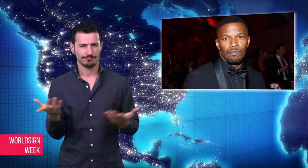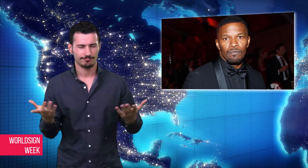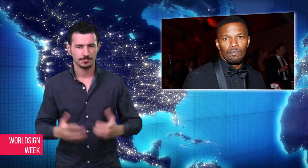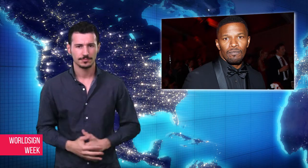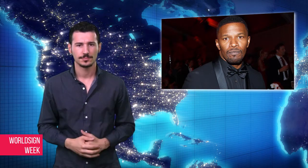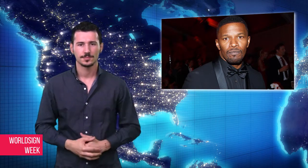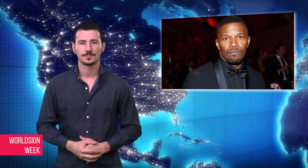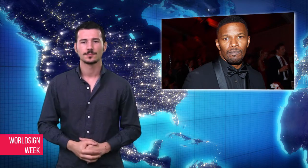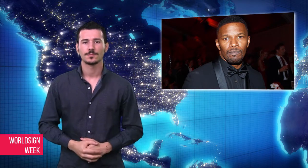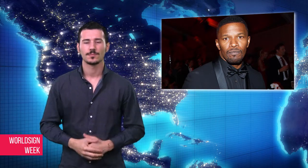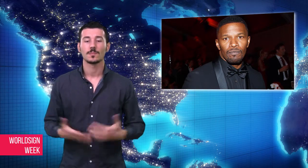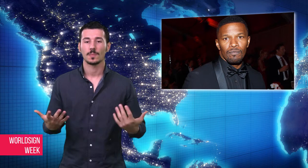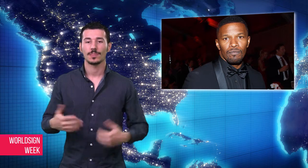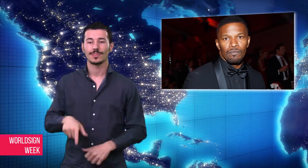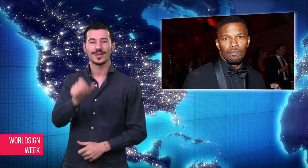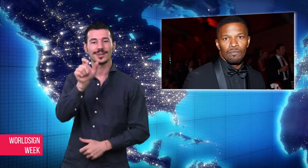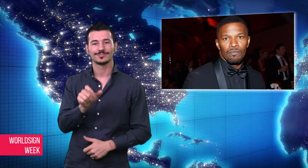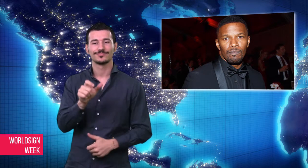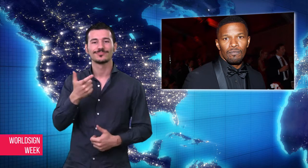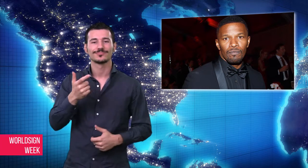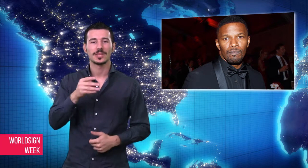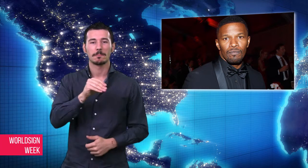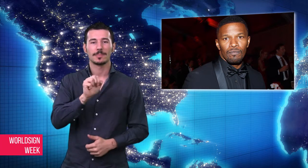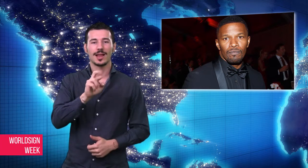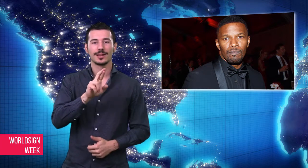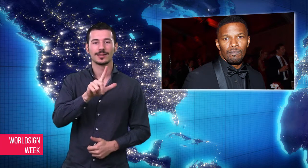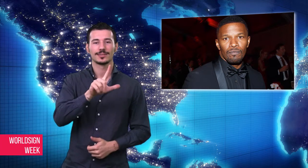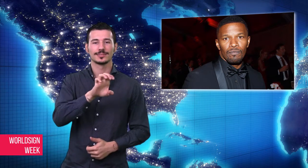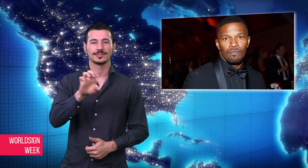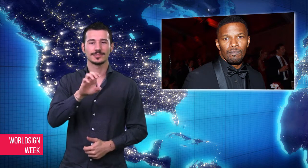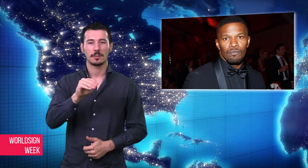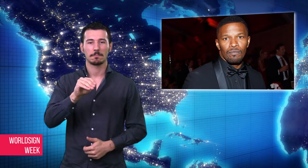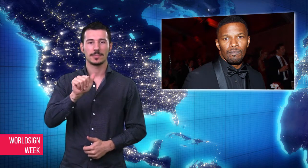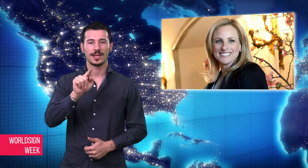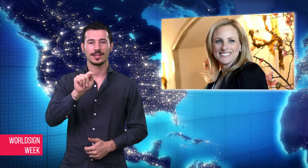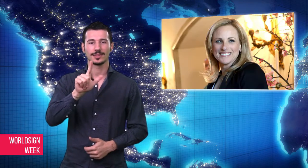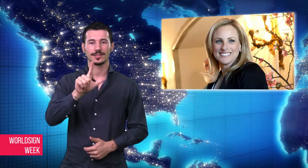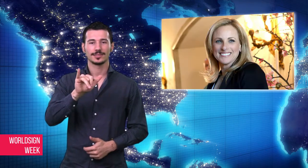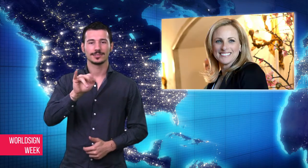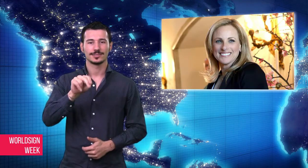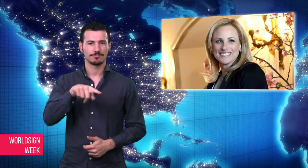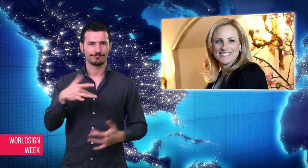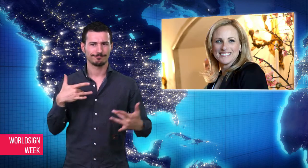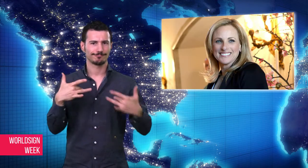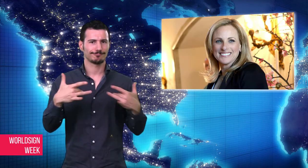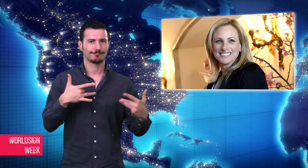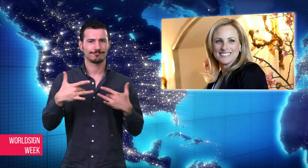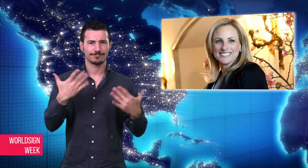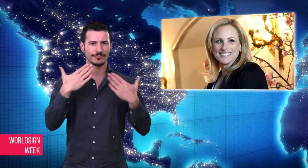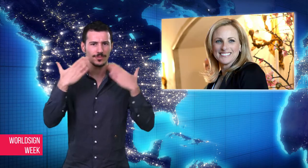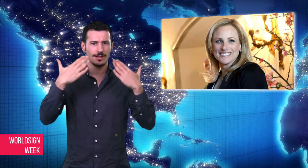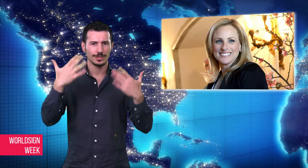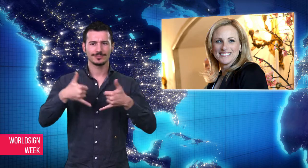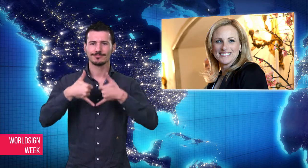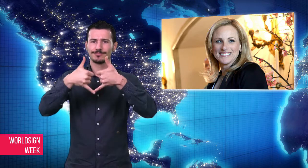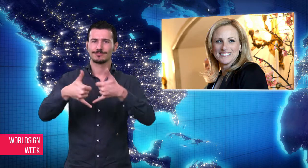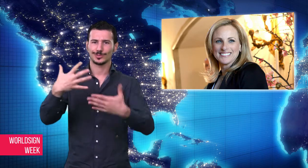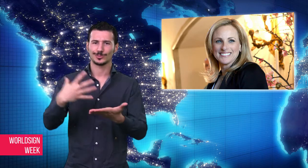Marlee Matlin suggested Foxx needed